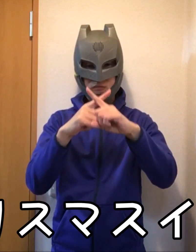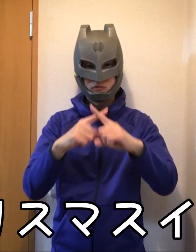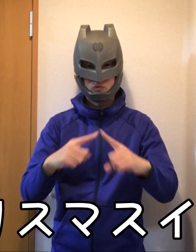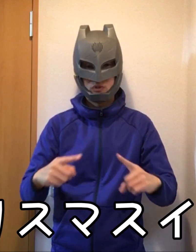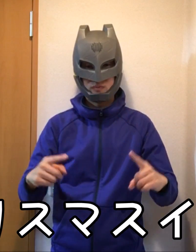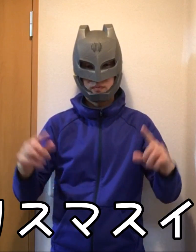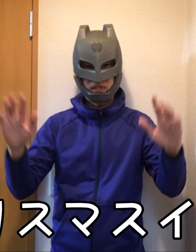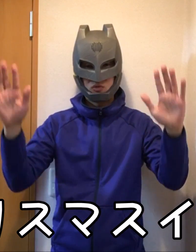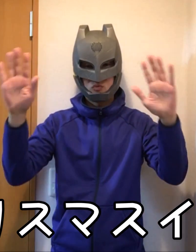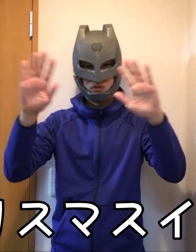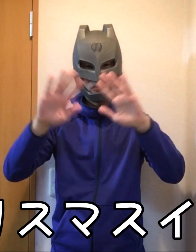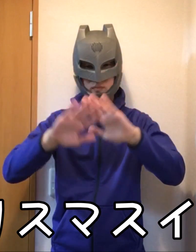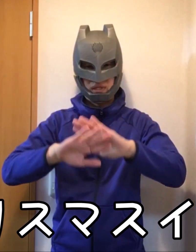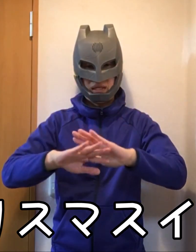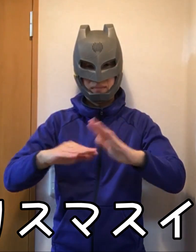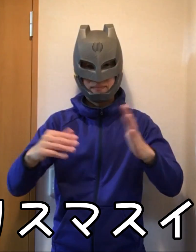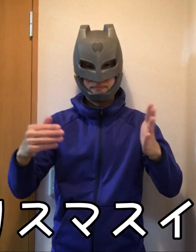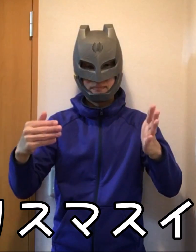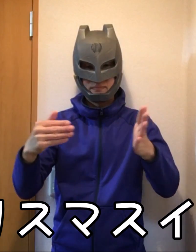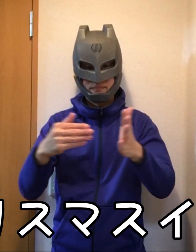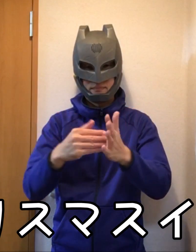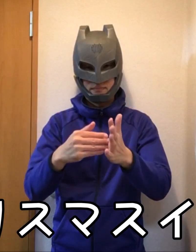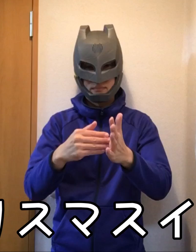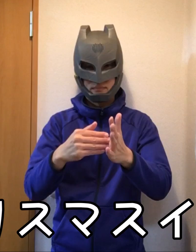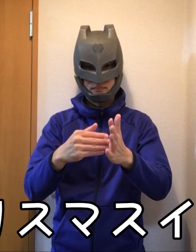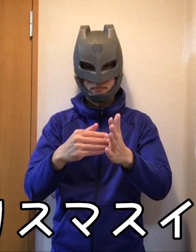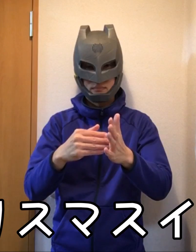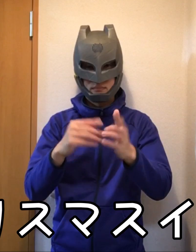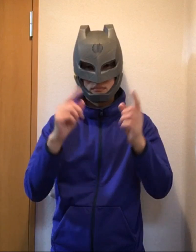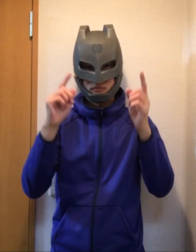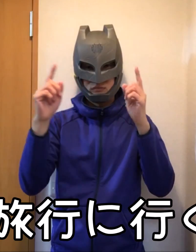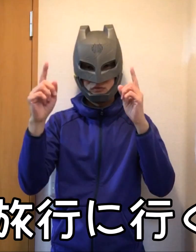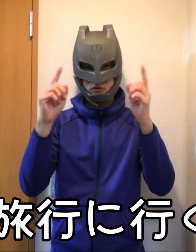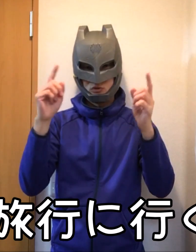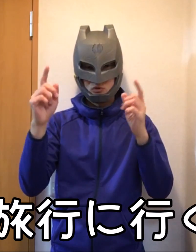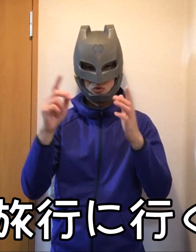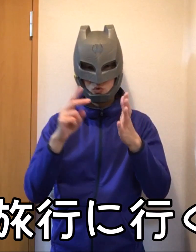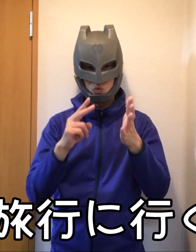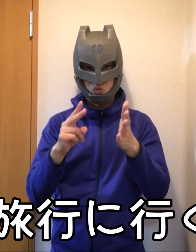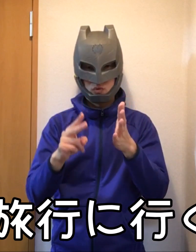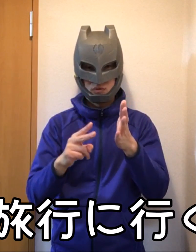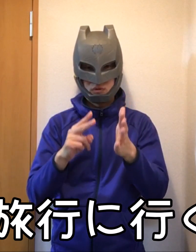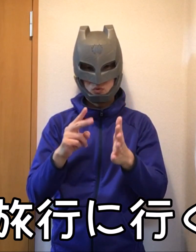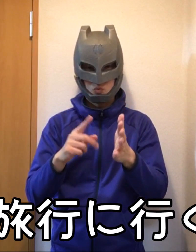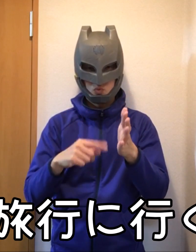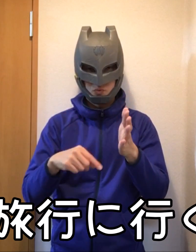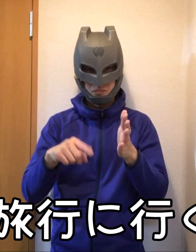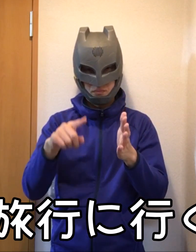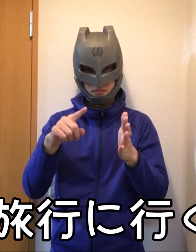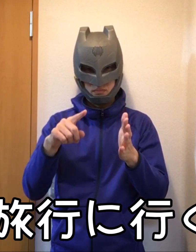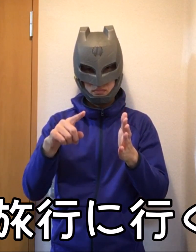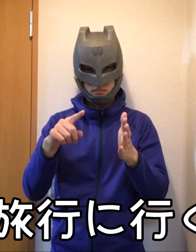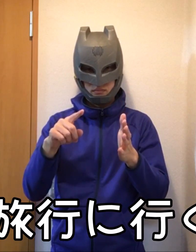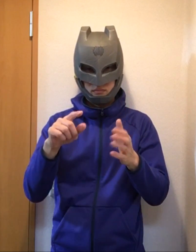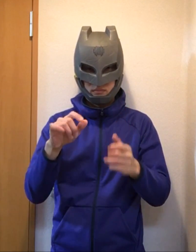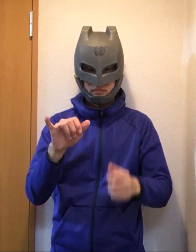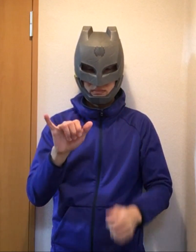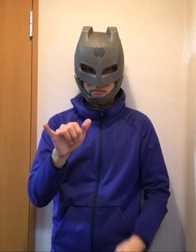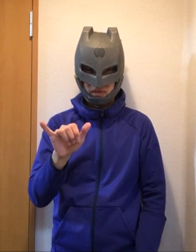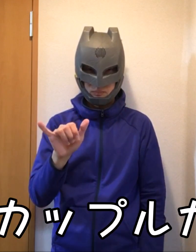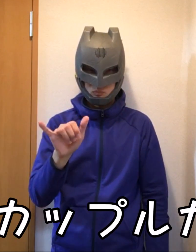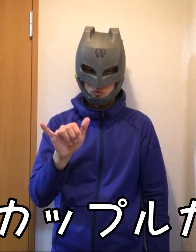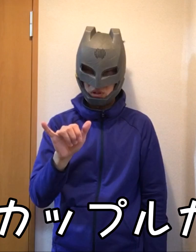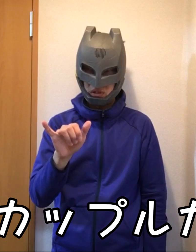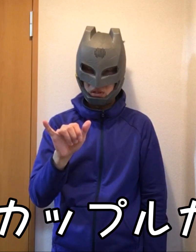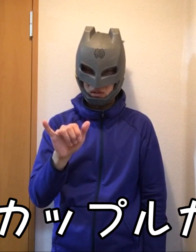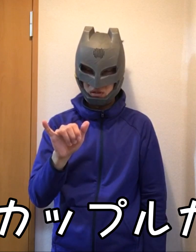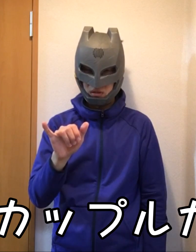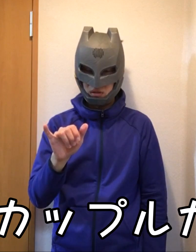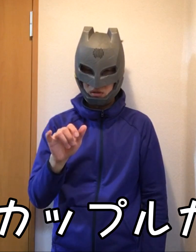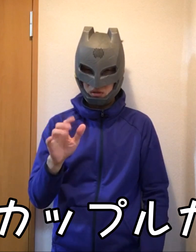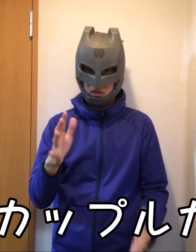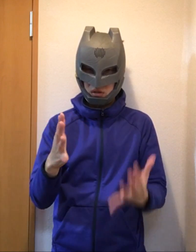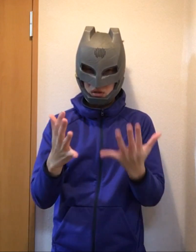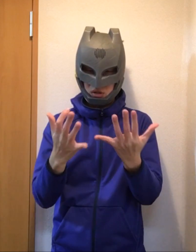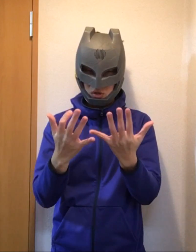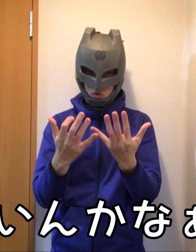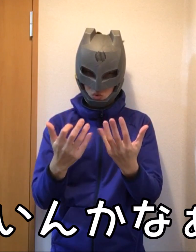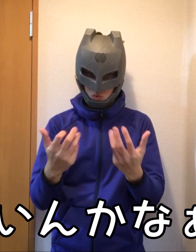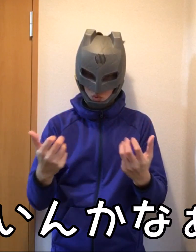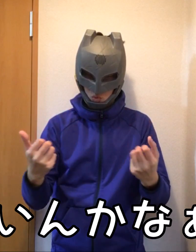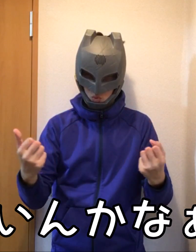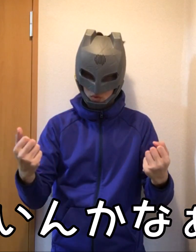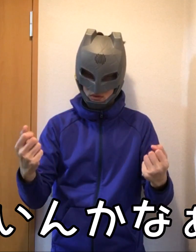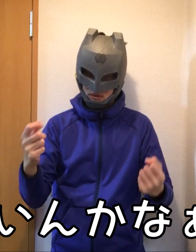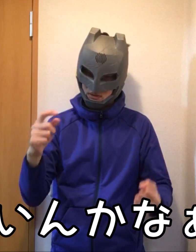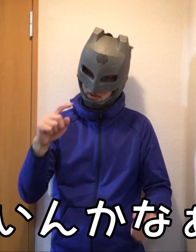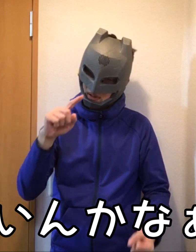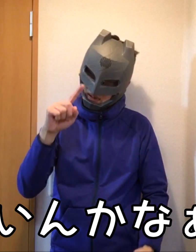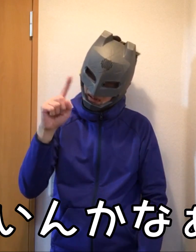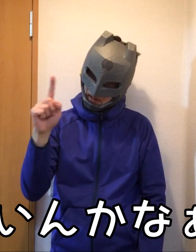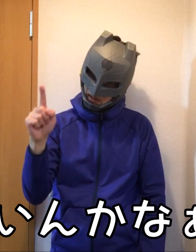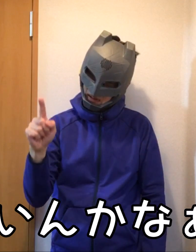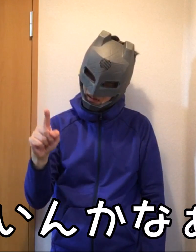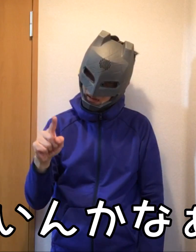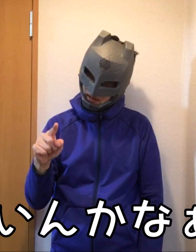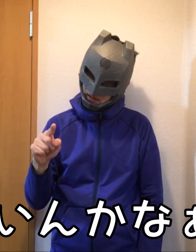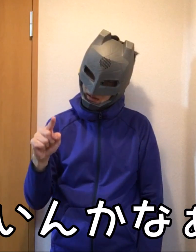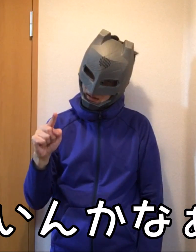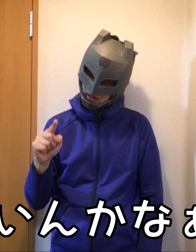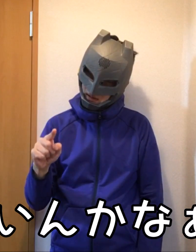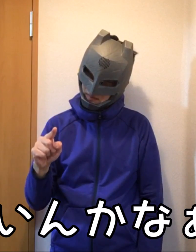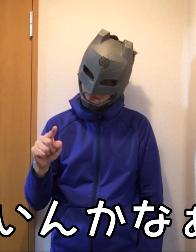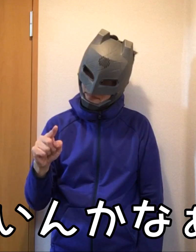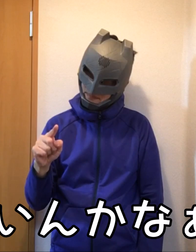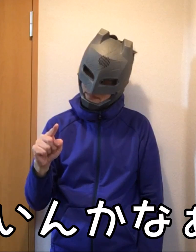Are many couples traveling until Christmas Eve?